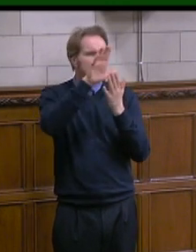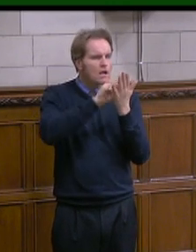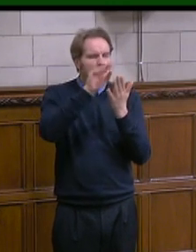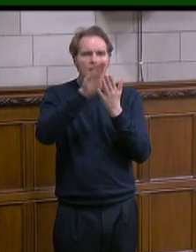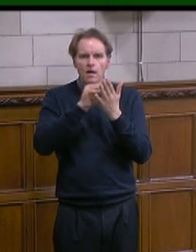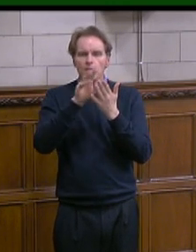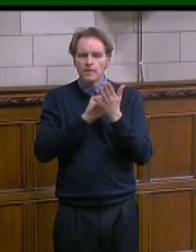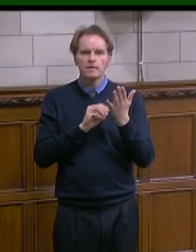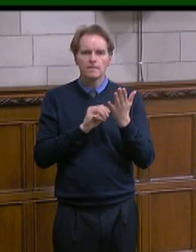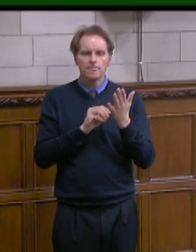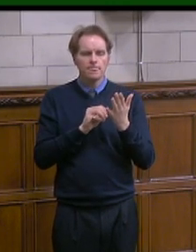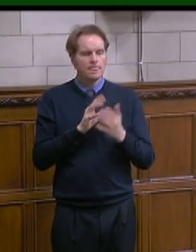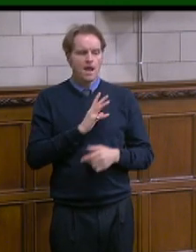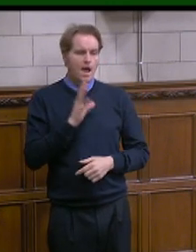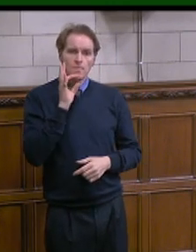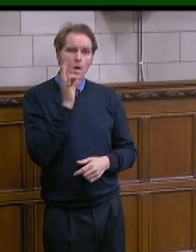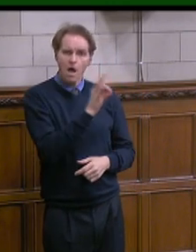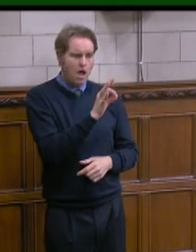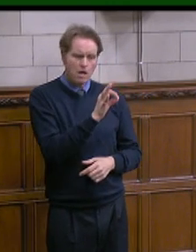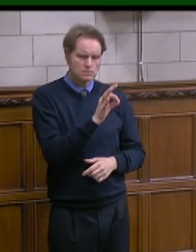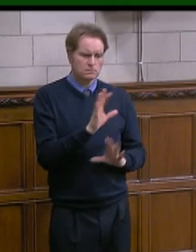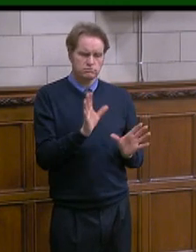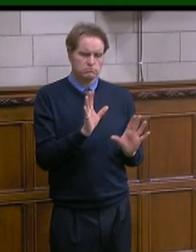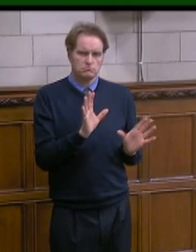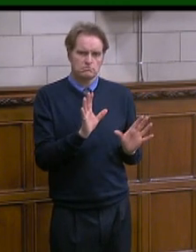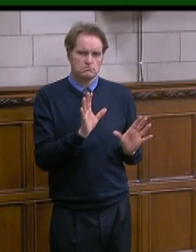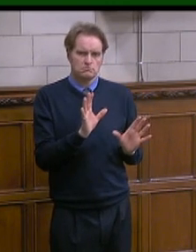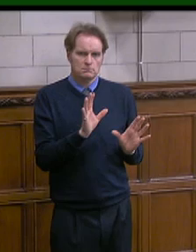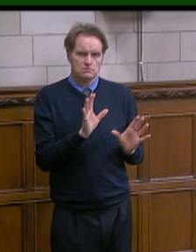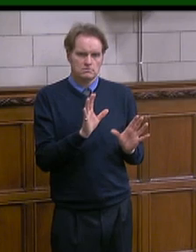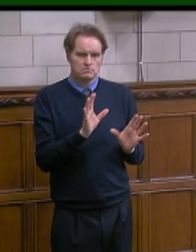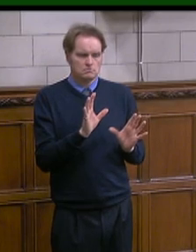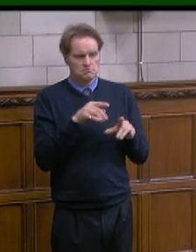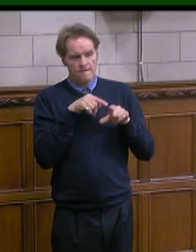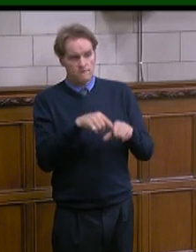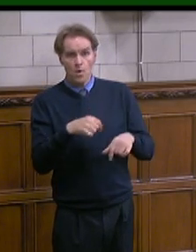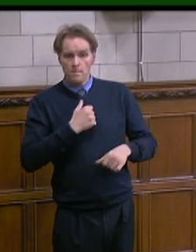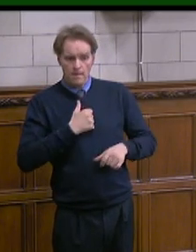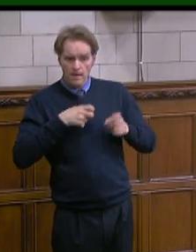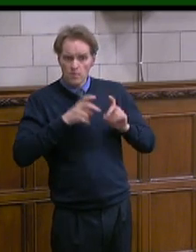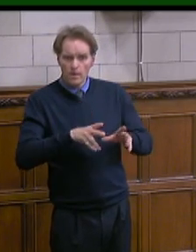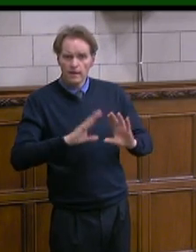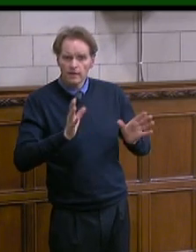I am not asking the Minister to go as far as the Labour party today—BSL has a lovely